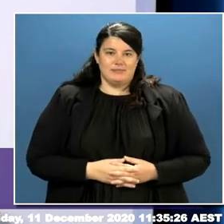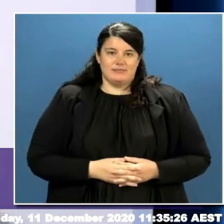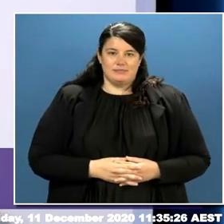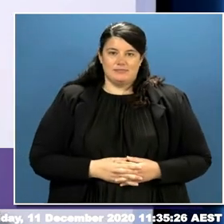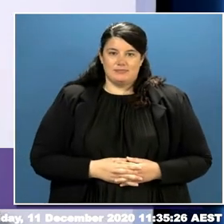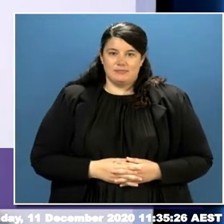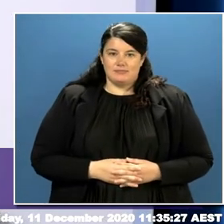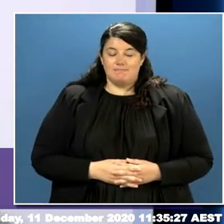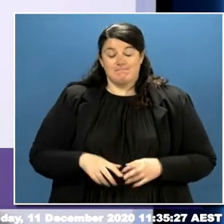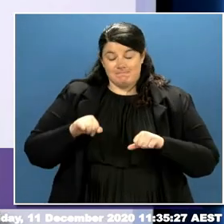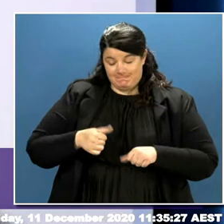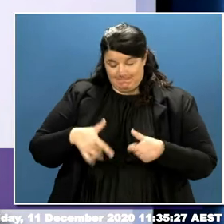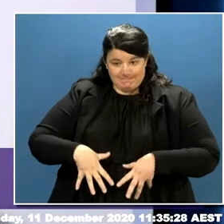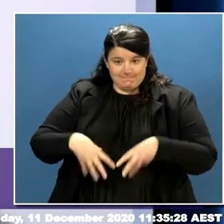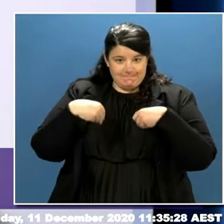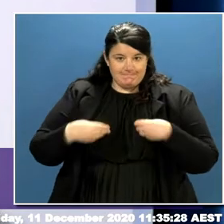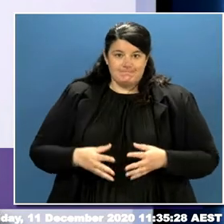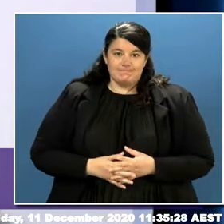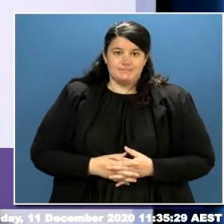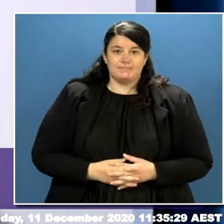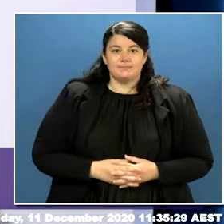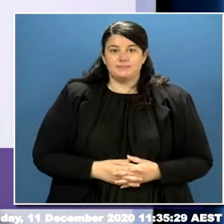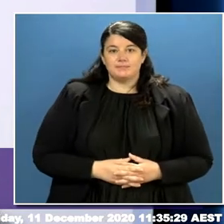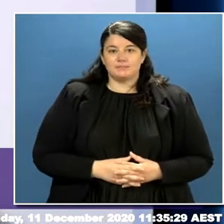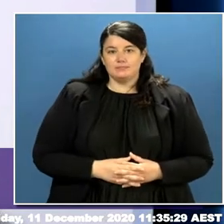Yes, that can be done. You have told the Commission that: